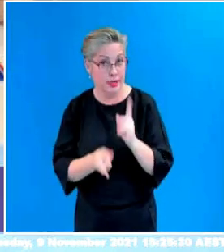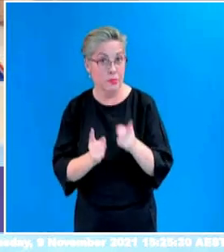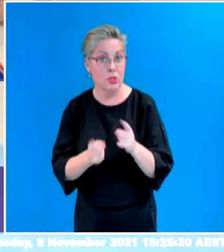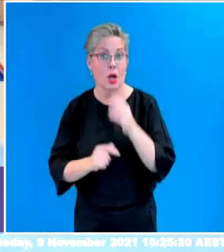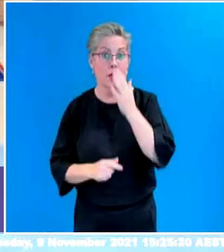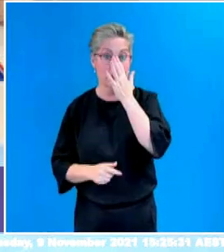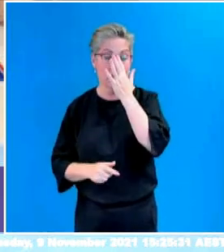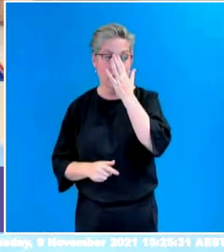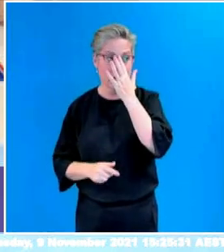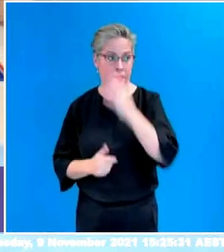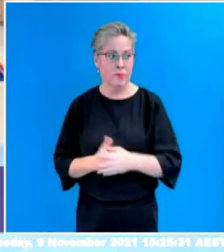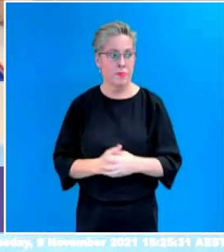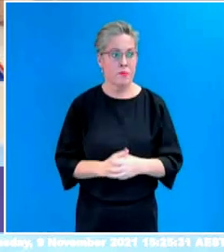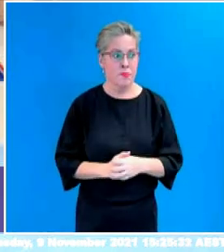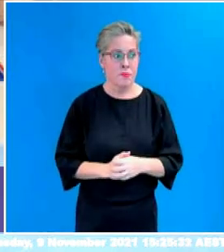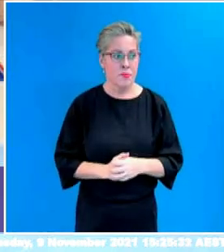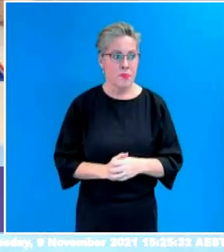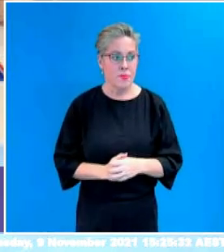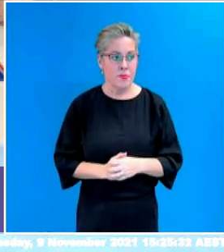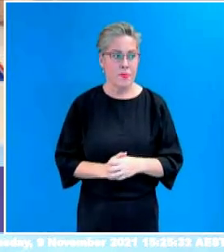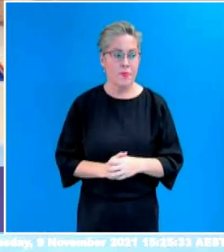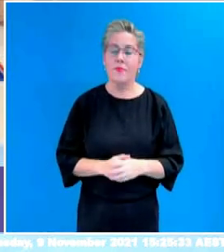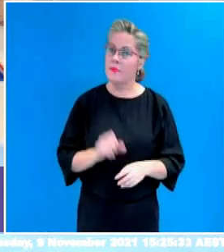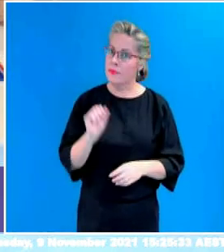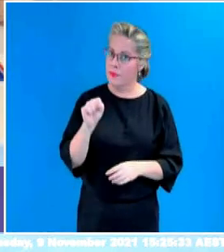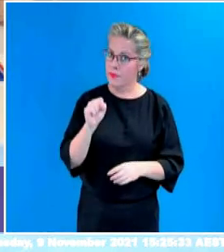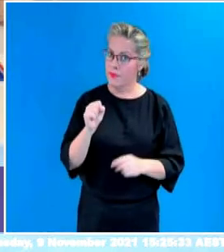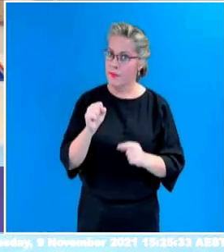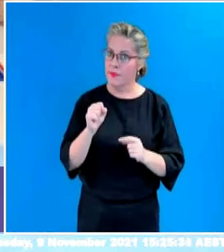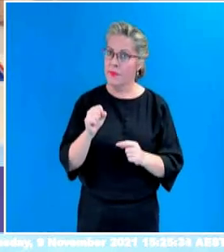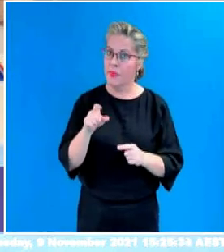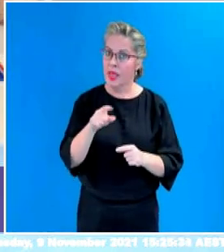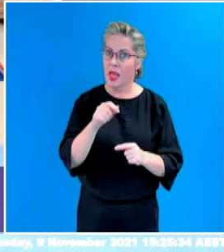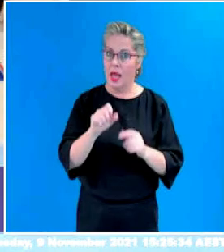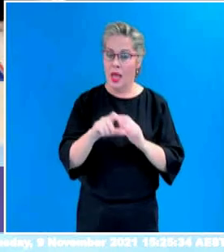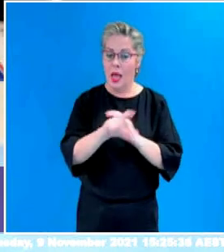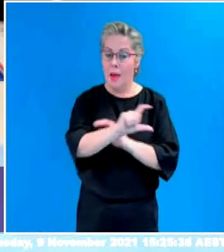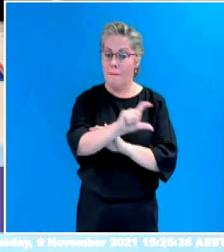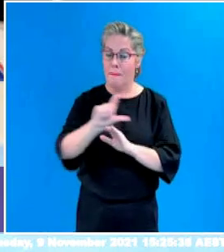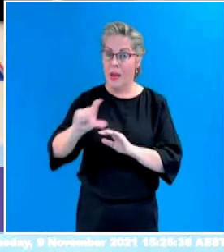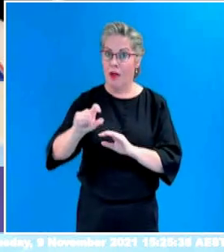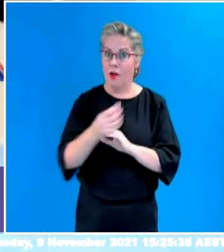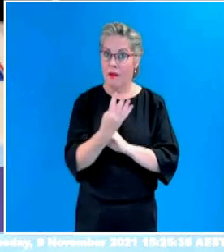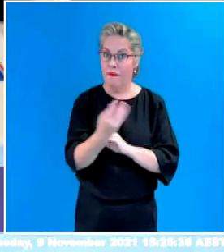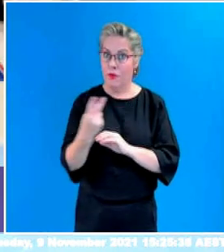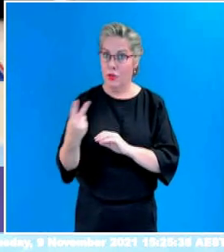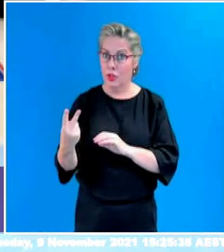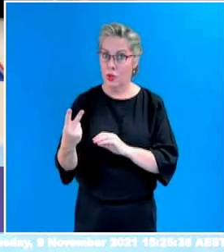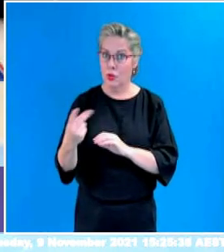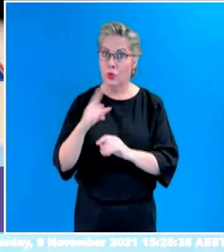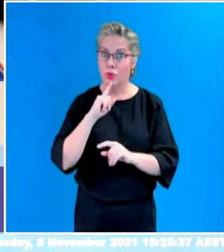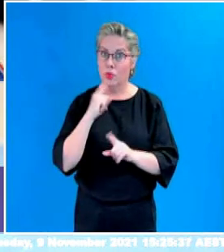I think there's an acknowledgment, isn't there, in paragraph 42 that the Commonwealth anti-discrimination laws do not